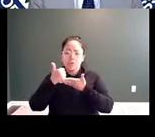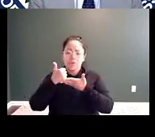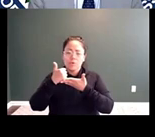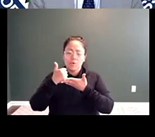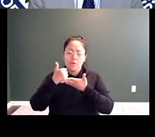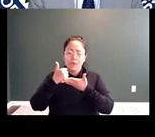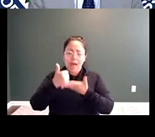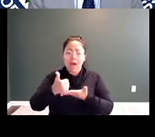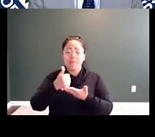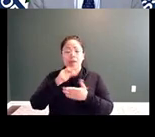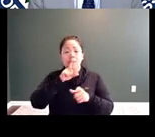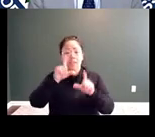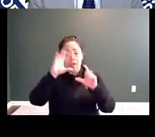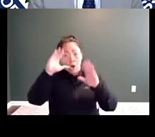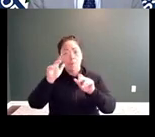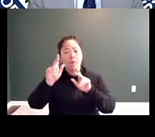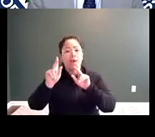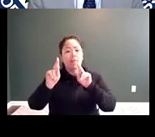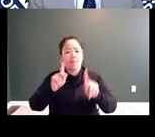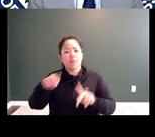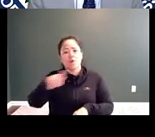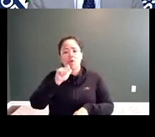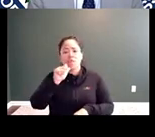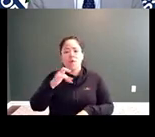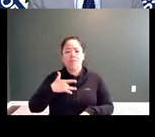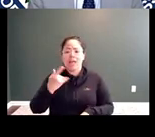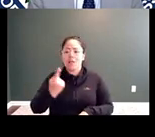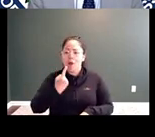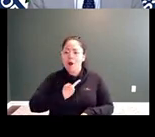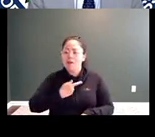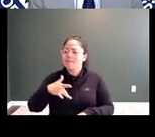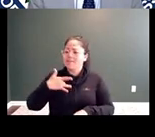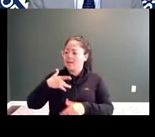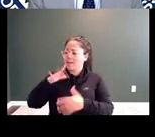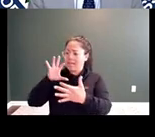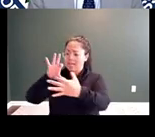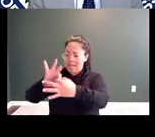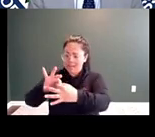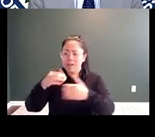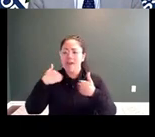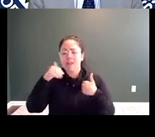of people not feeling isolated, and hopes of people feeling like there were other people having similar feelings they were doing.